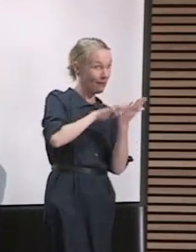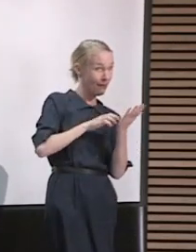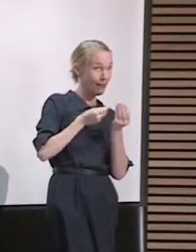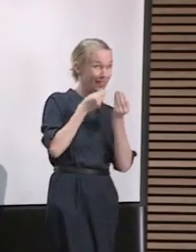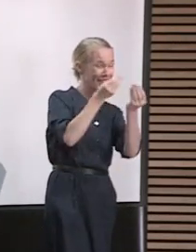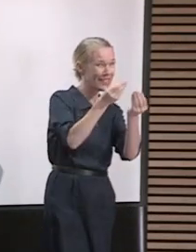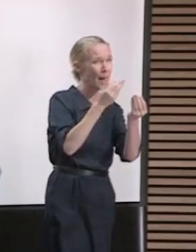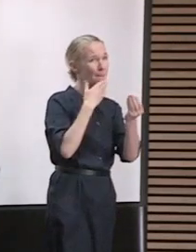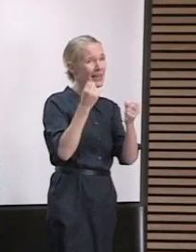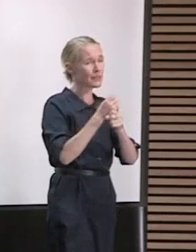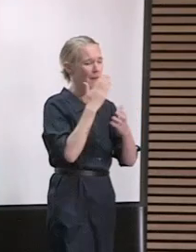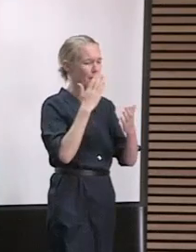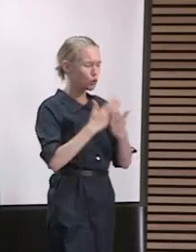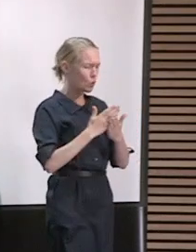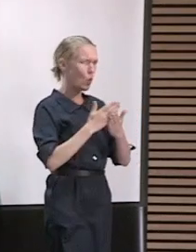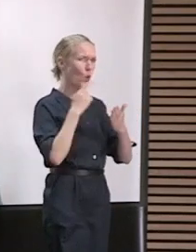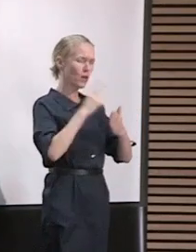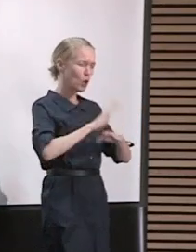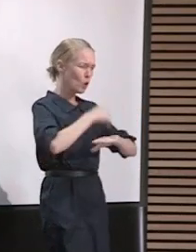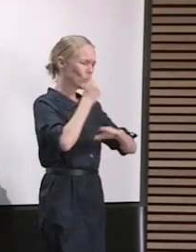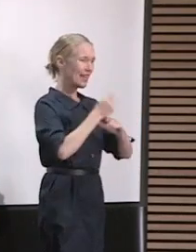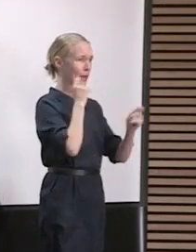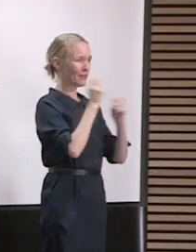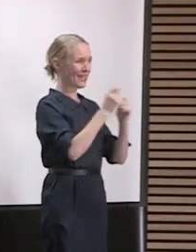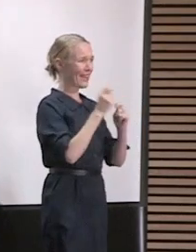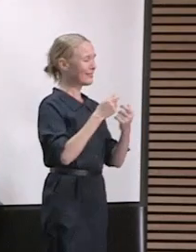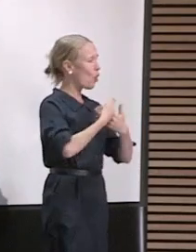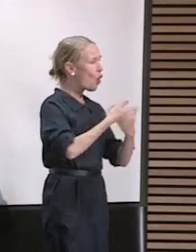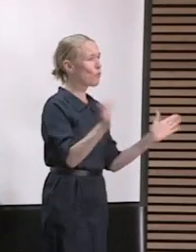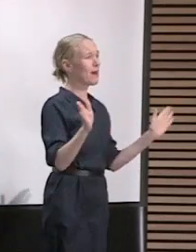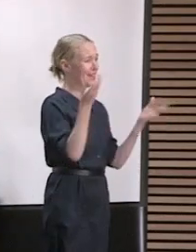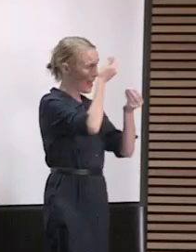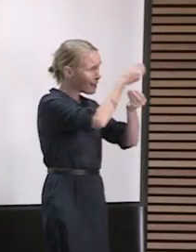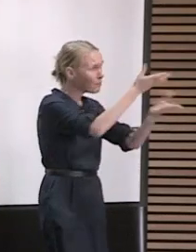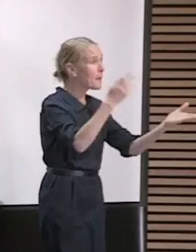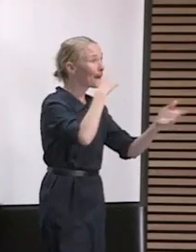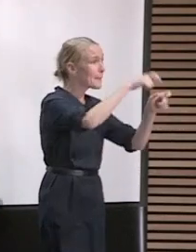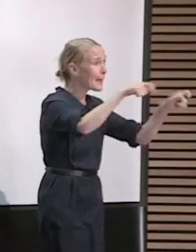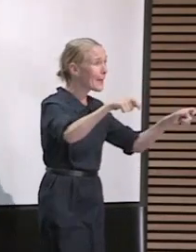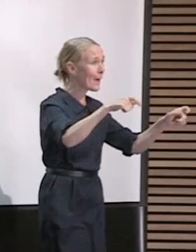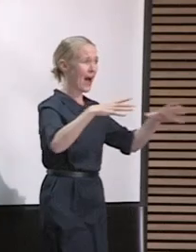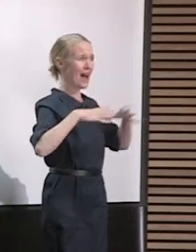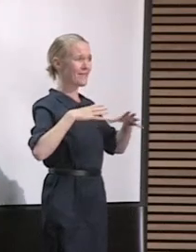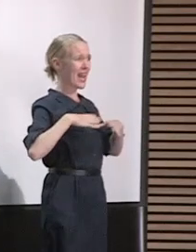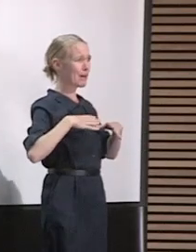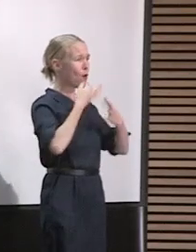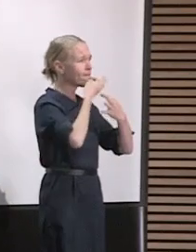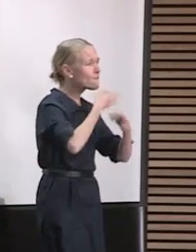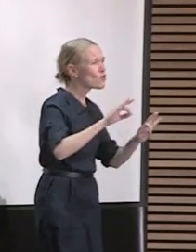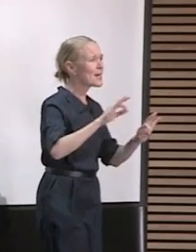should make sure they are providing access to testing - not just in the Auckland region, but right around the country. And so they - and we